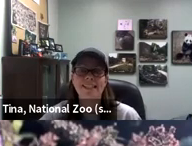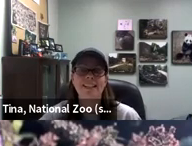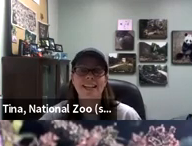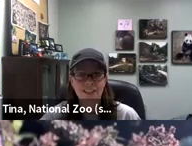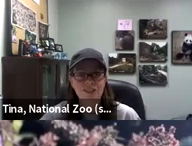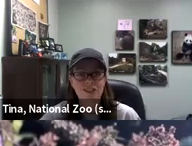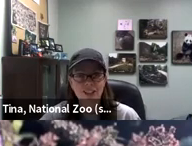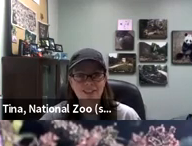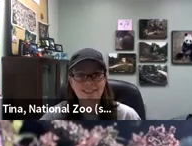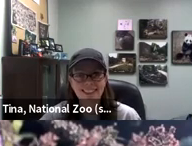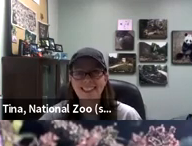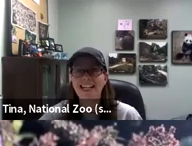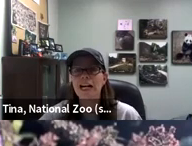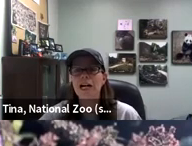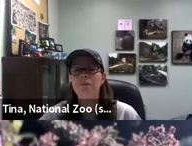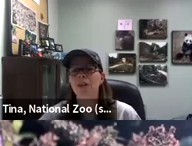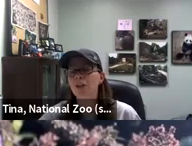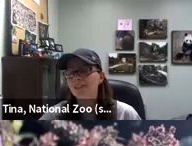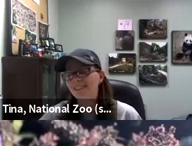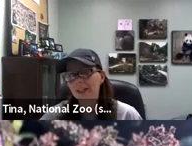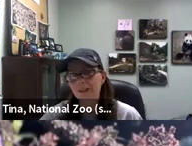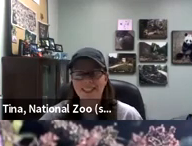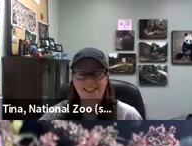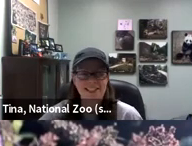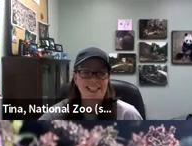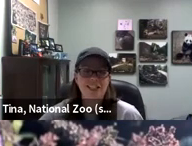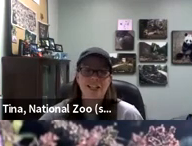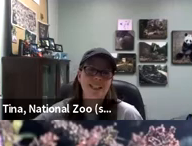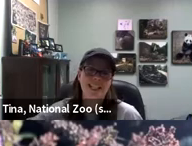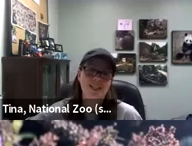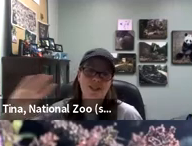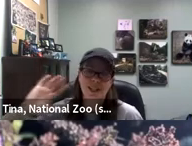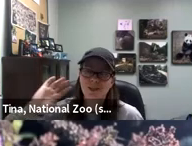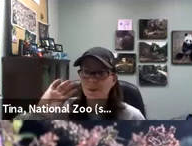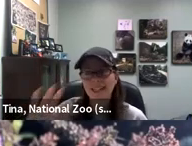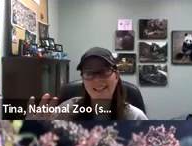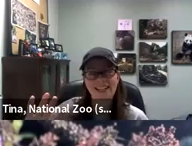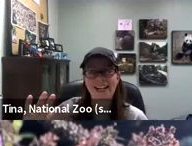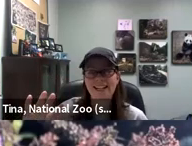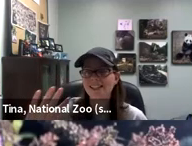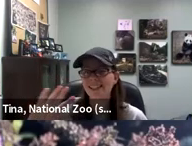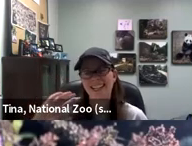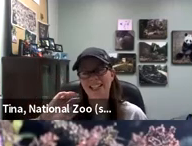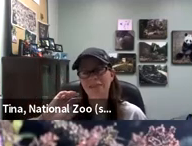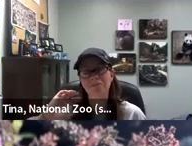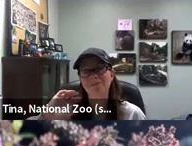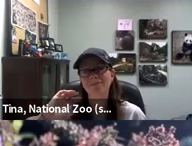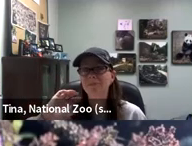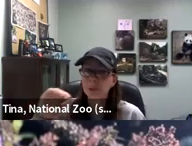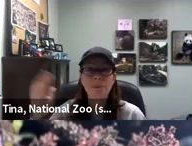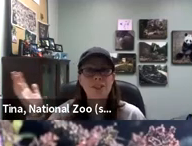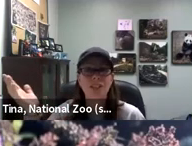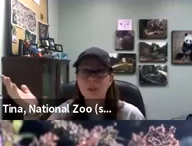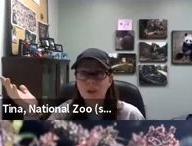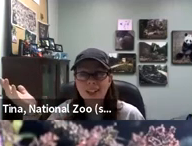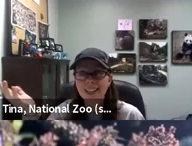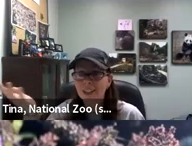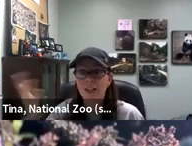the cactus garden! You know it's it's lovely because you can sort of plant a cactus and then